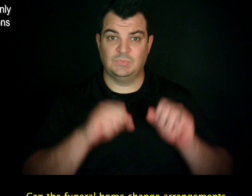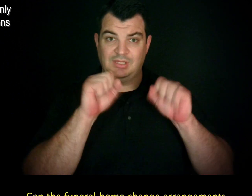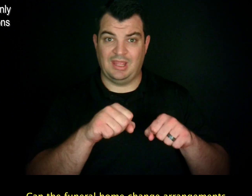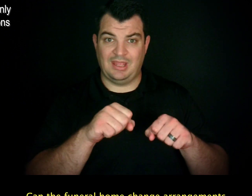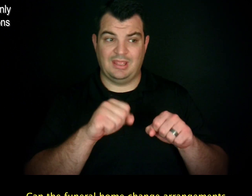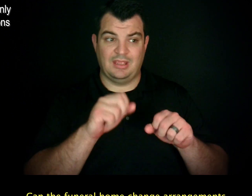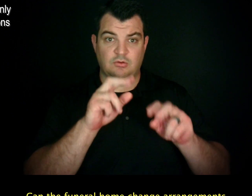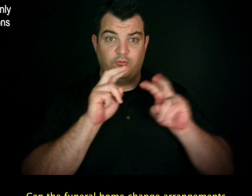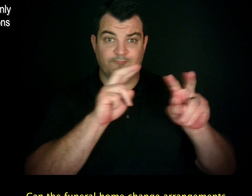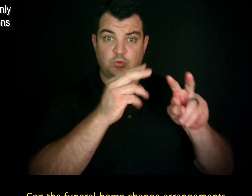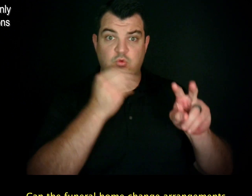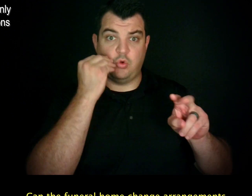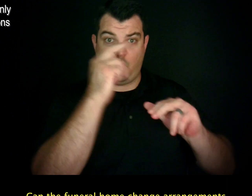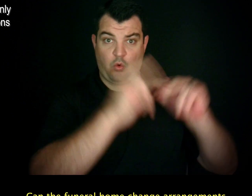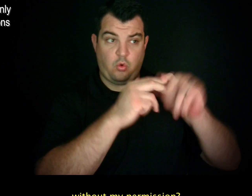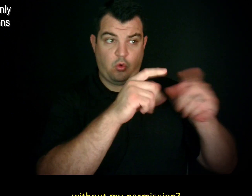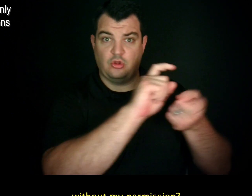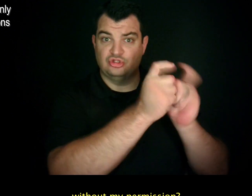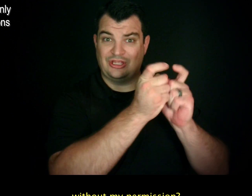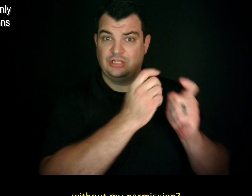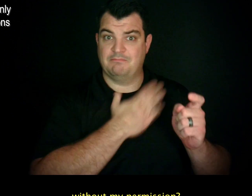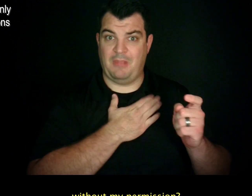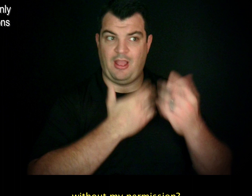Can the funeral home change arrangements without my permission?